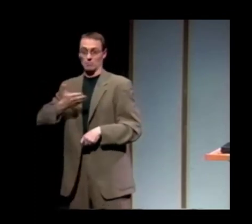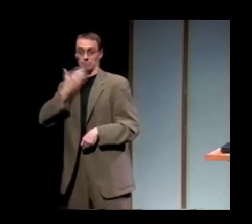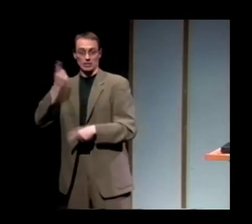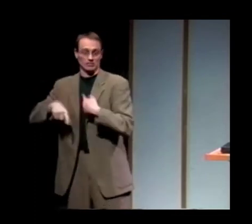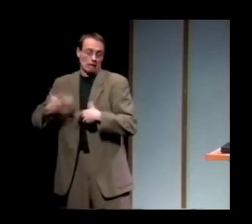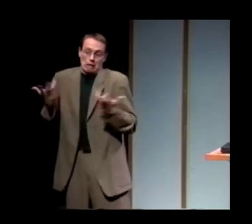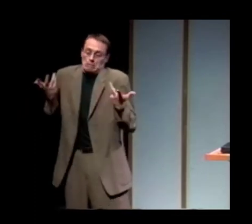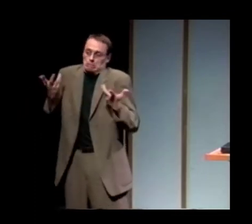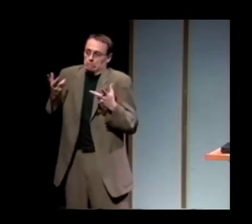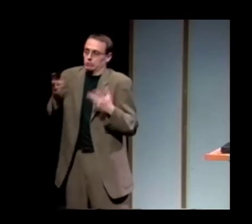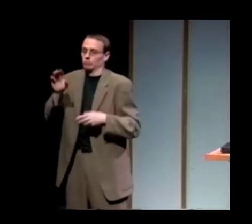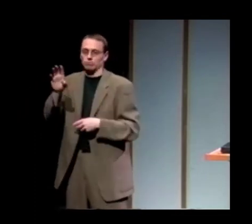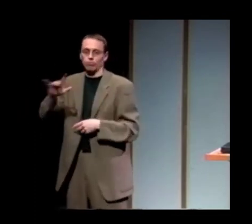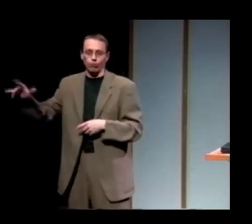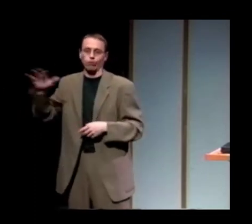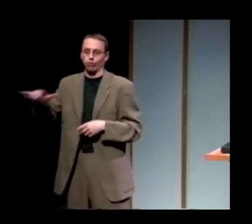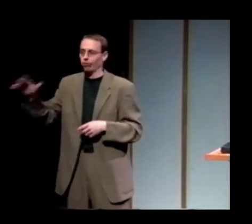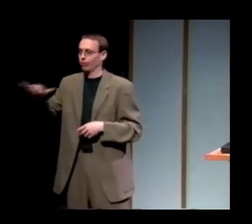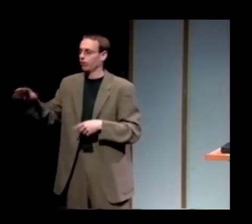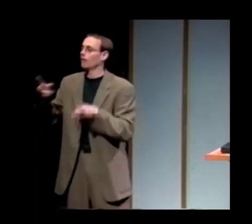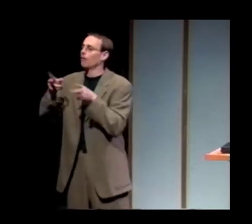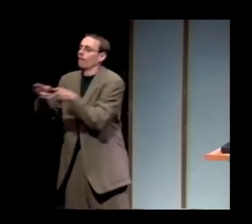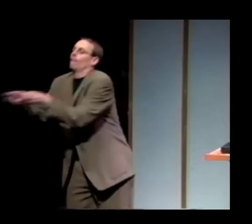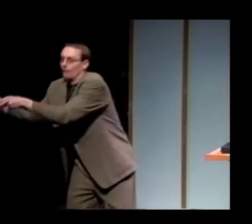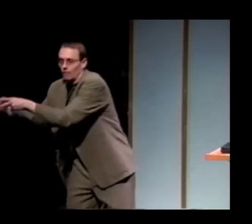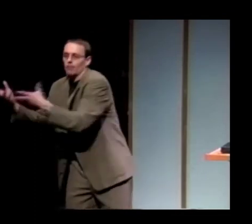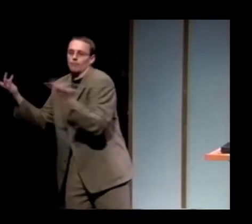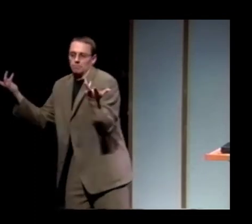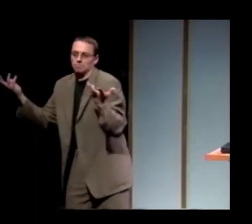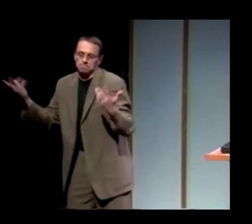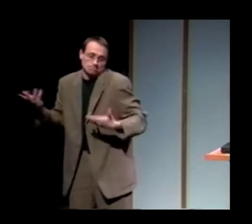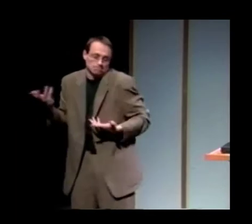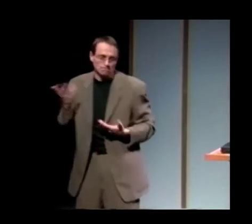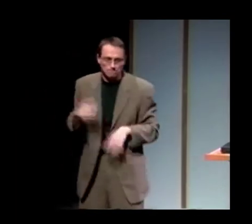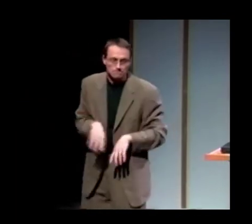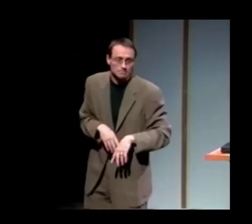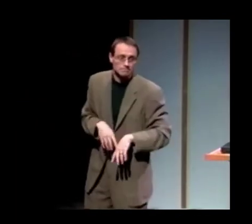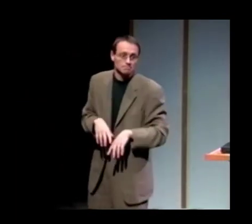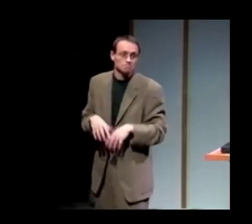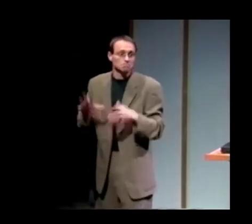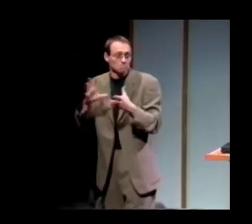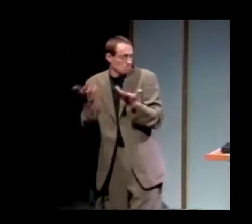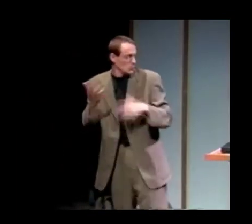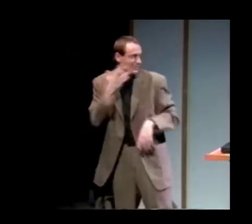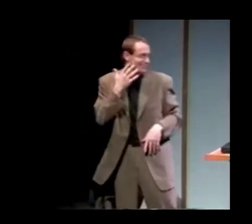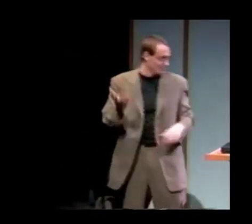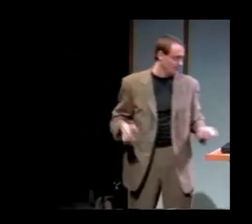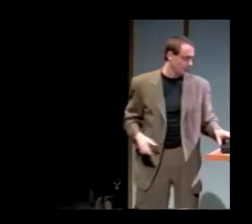ANY OF YOU HAVE--I GUESS I'LL HAVE TO SPELL THAT.